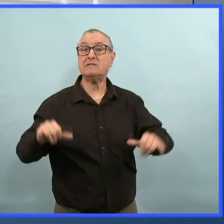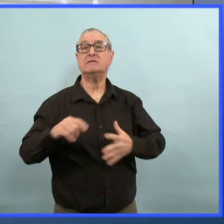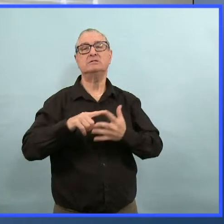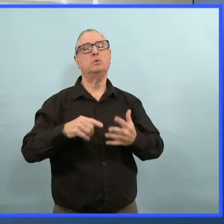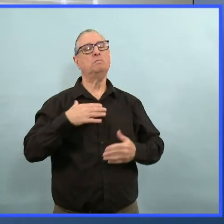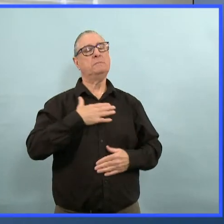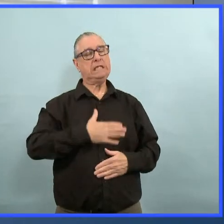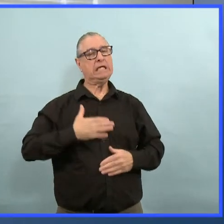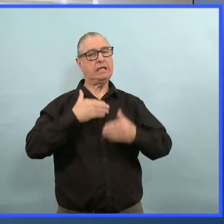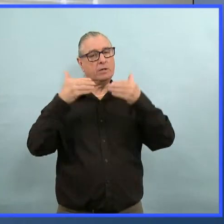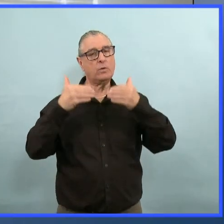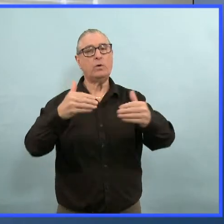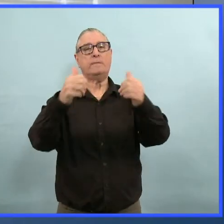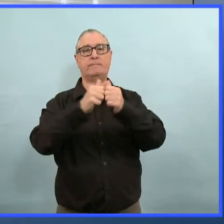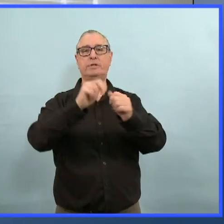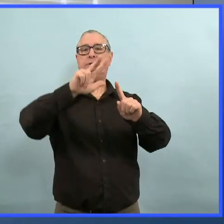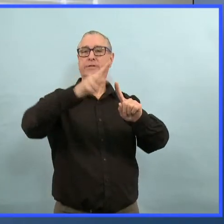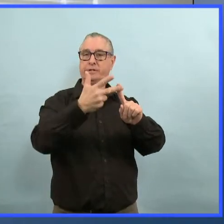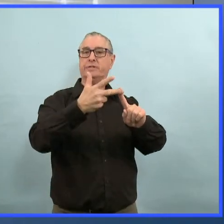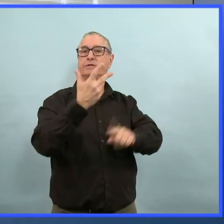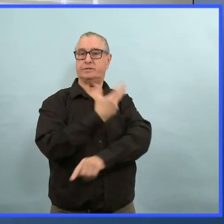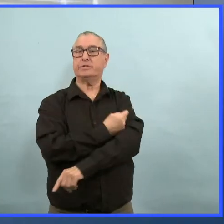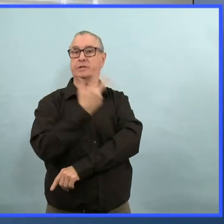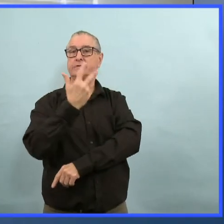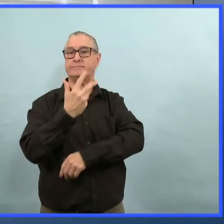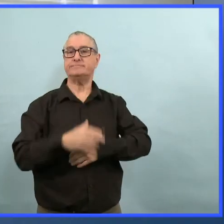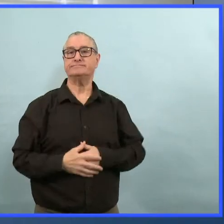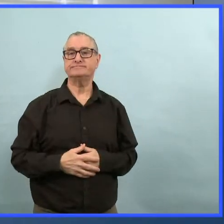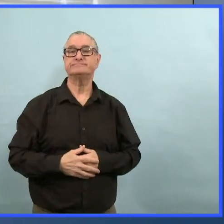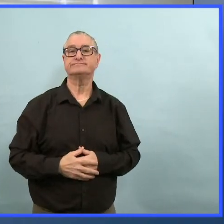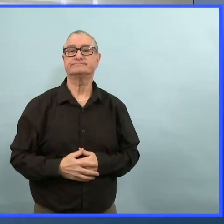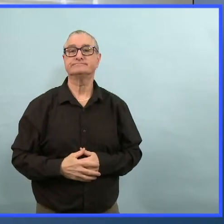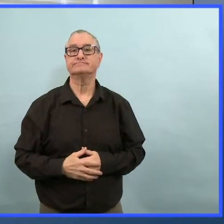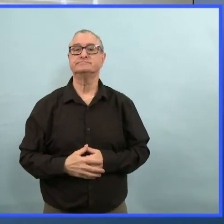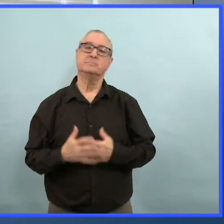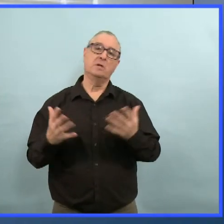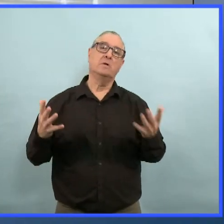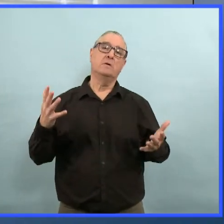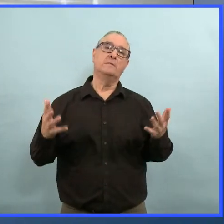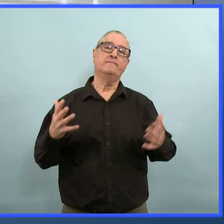any dose that you're eligible for and we knew that this was was not going to be in place permanently